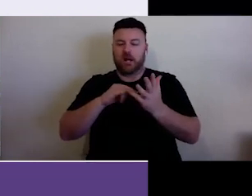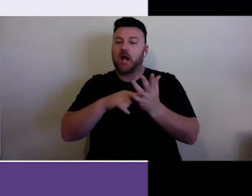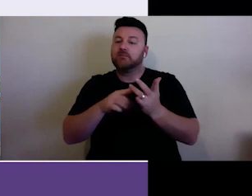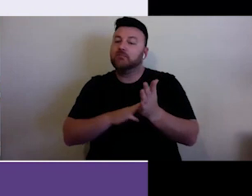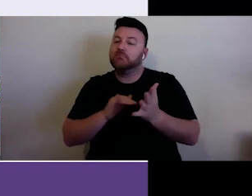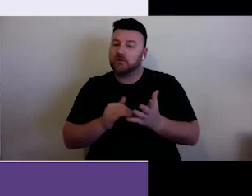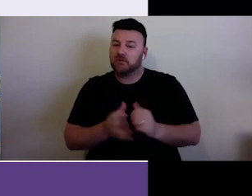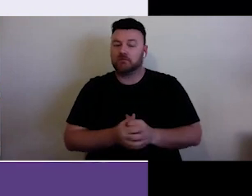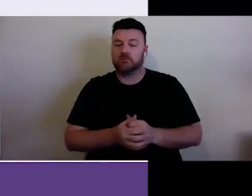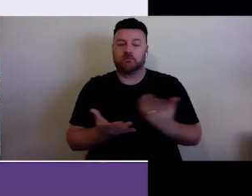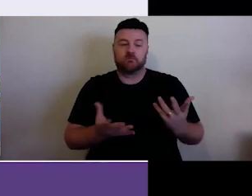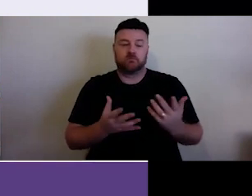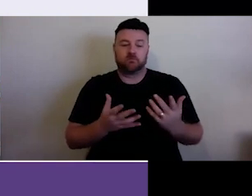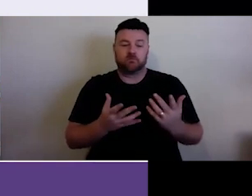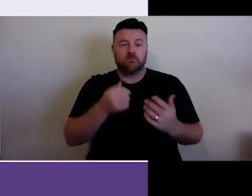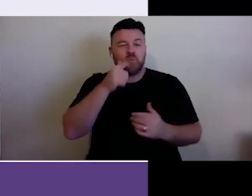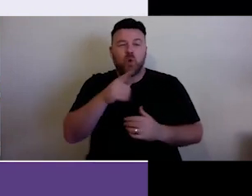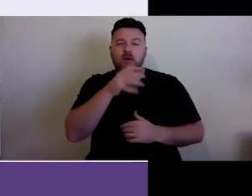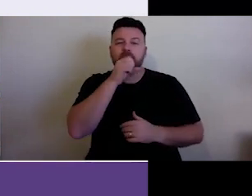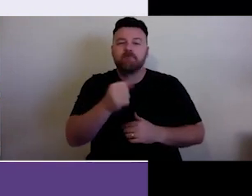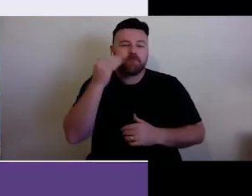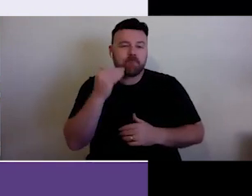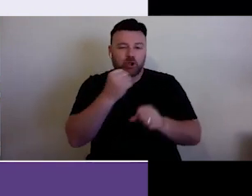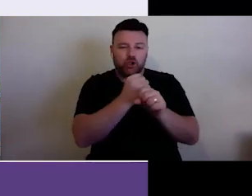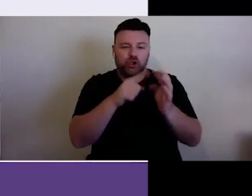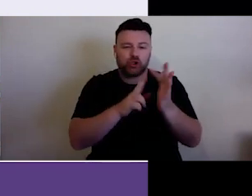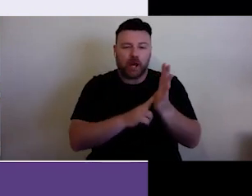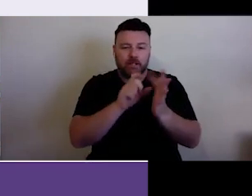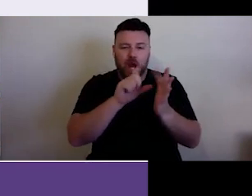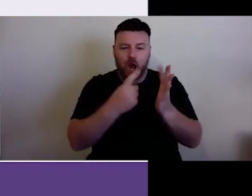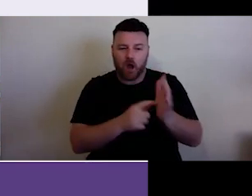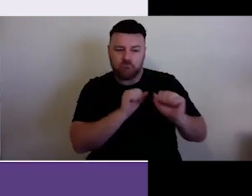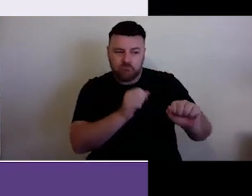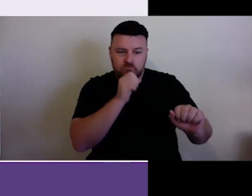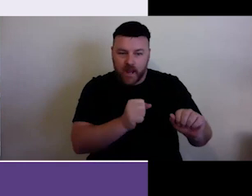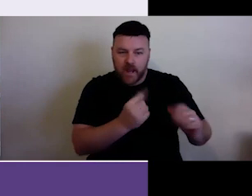gender-specific things, but it also includes privacy of individuals. If